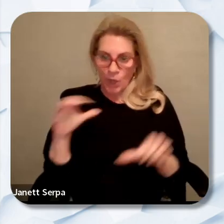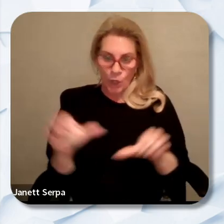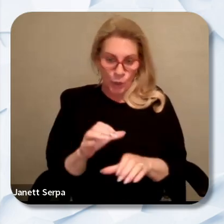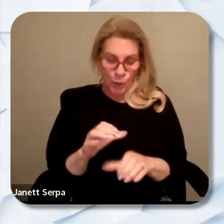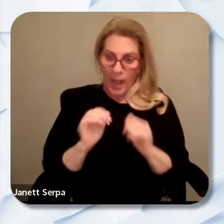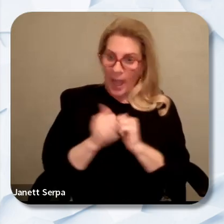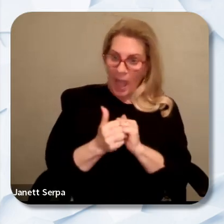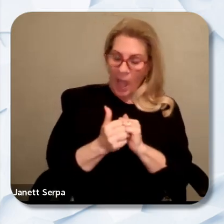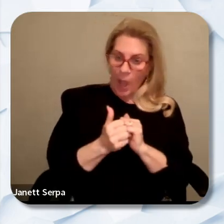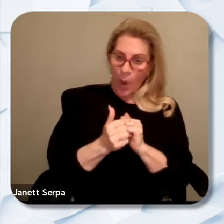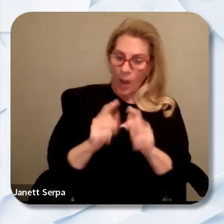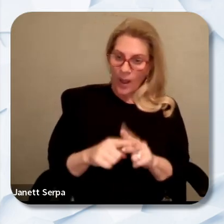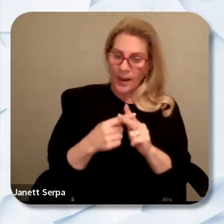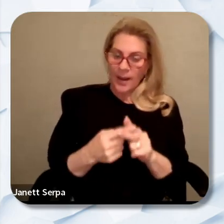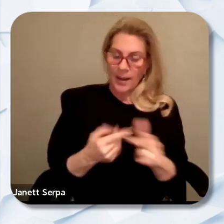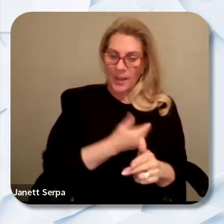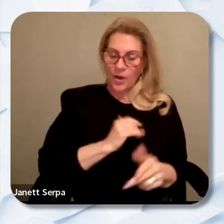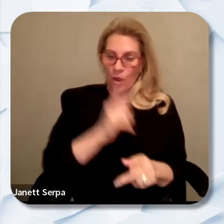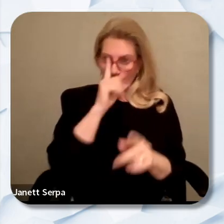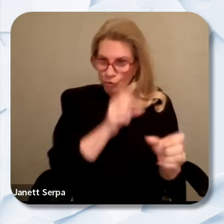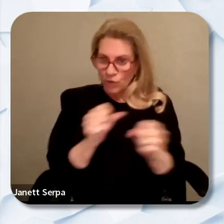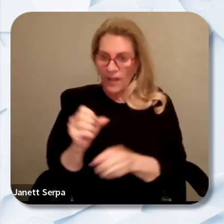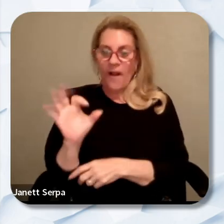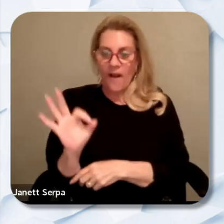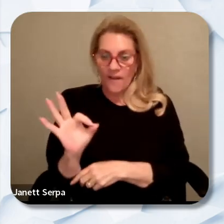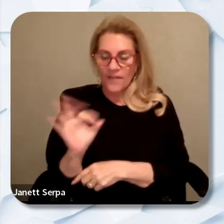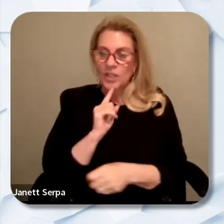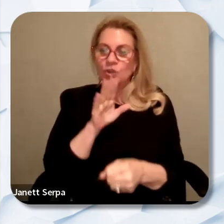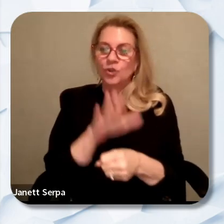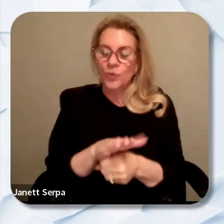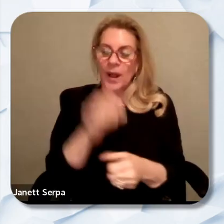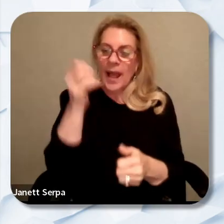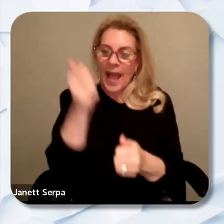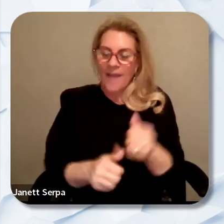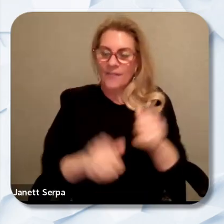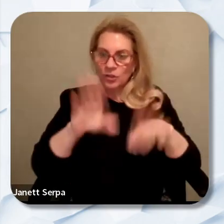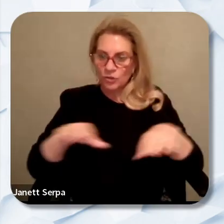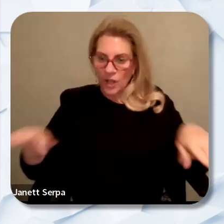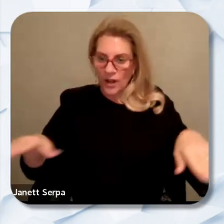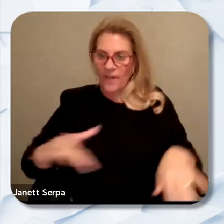implementing or executing the dimension strategy of ensuring that every child feels safe and